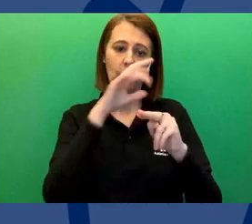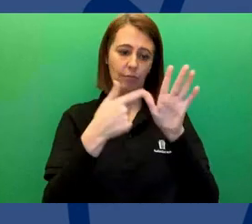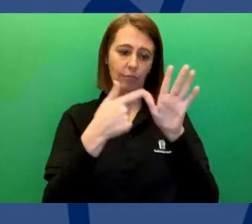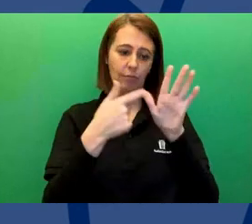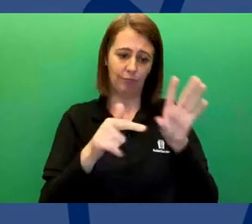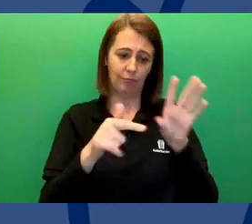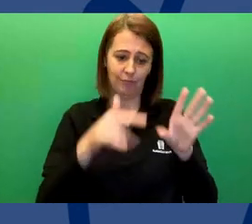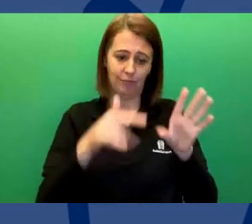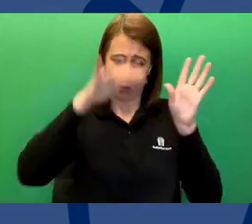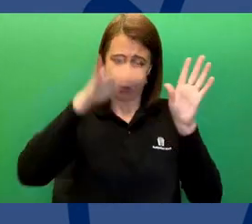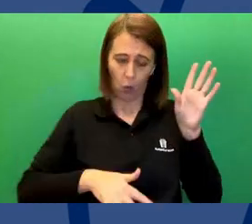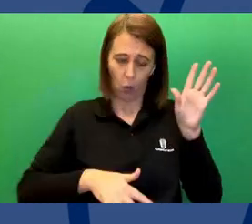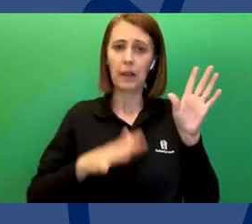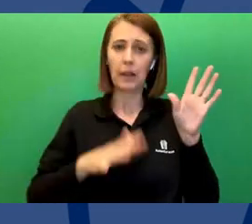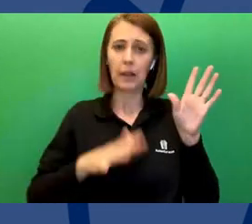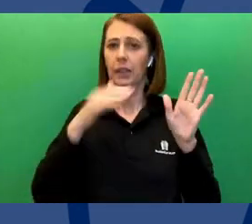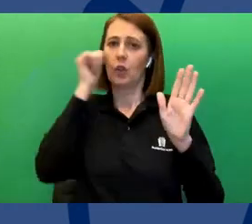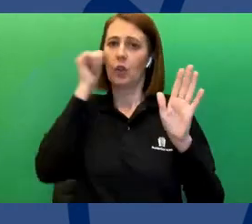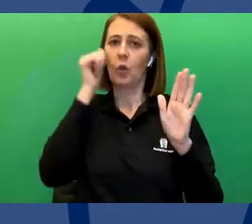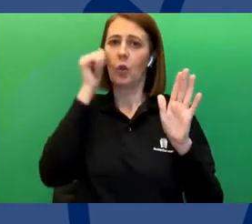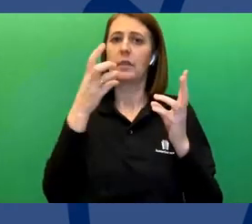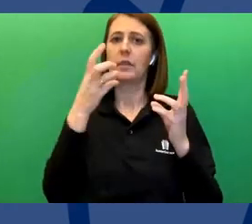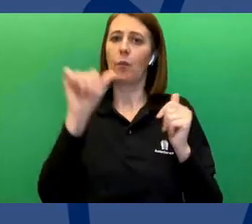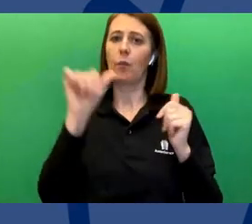that some of them will have been answered through the presentations, and then we will